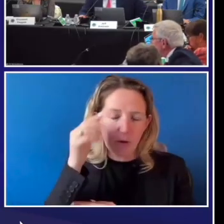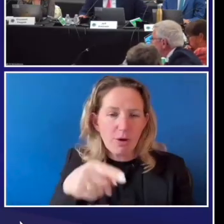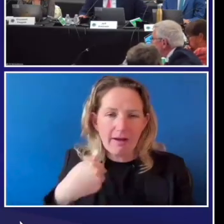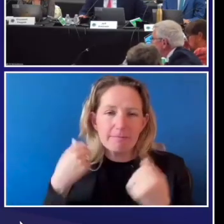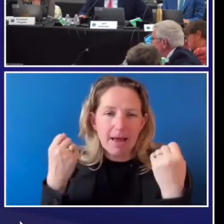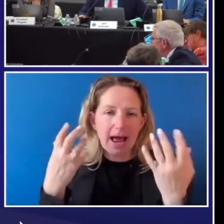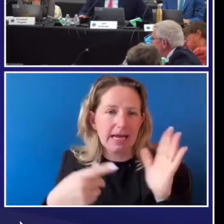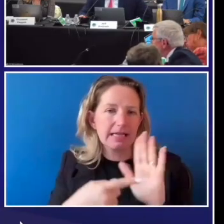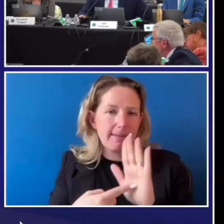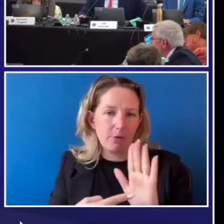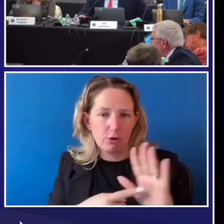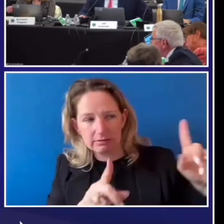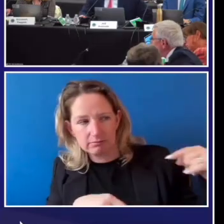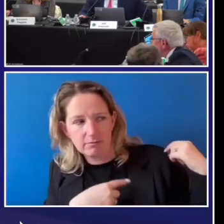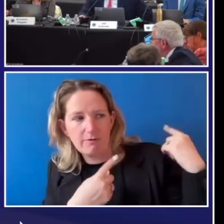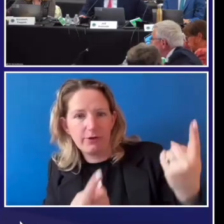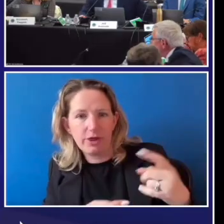color on some of the things that we've seen in the past.